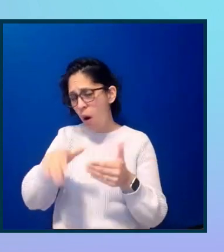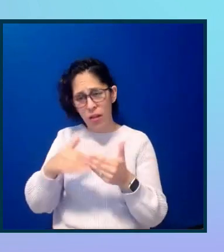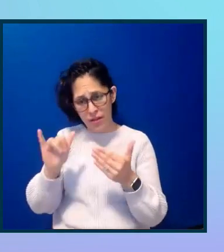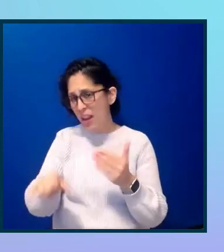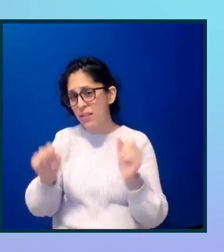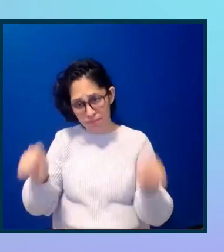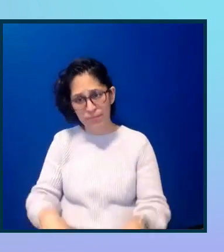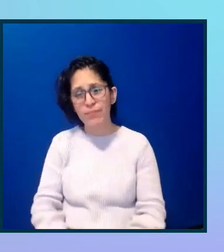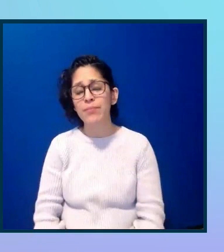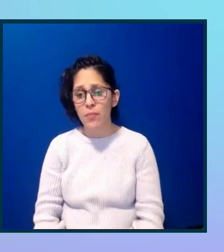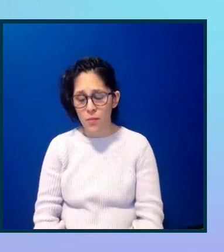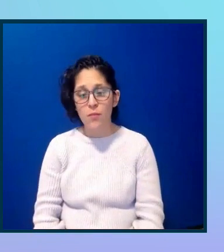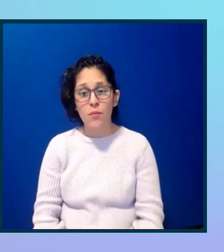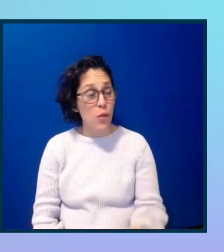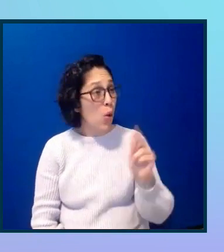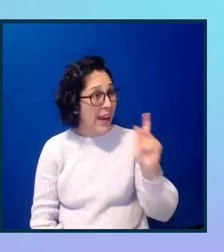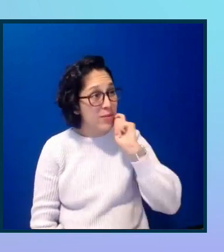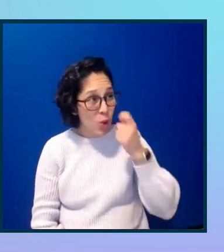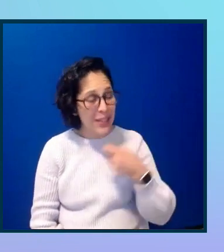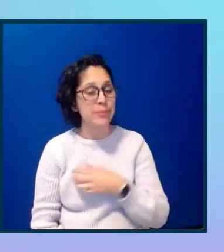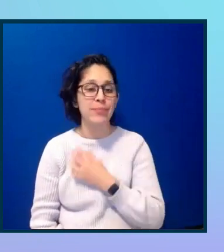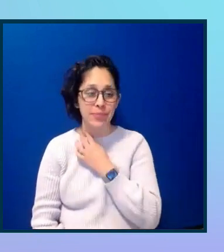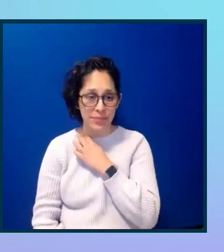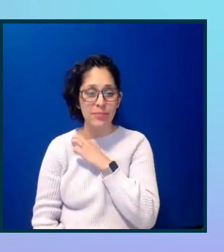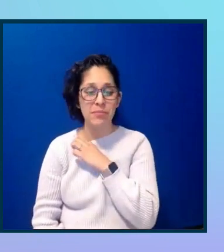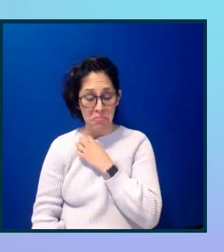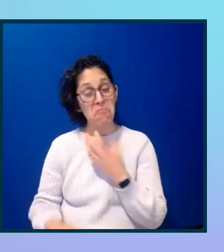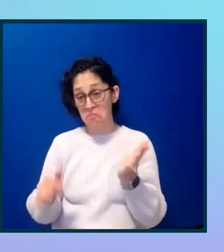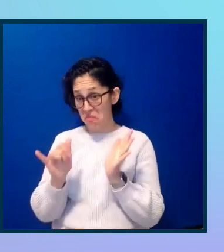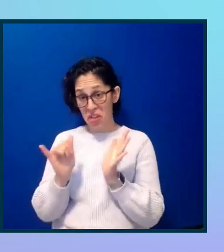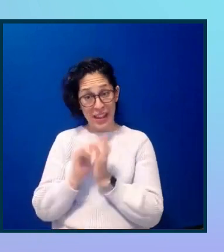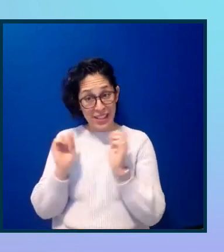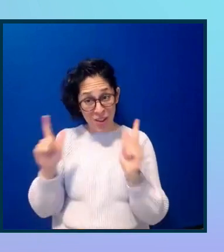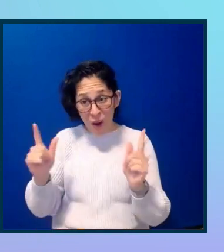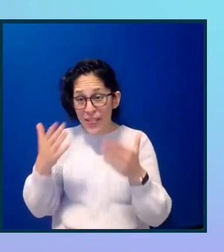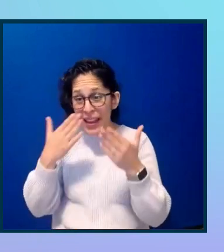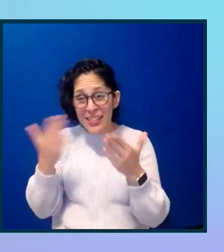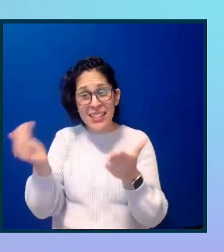Okay, great. Well, I think that about wraps us up, so thanks again, everyone, for tuning in